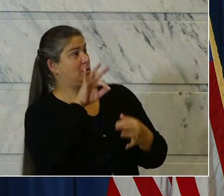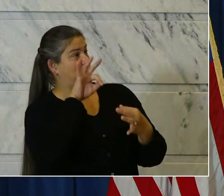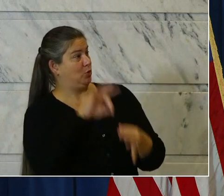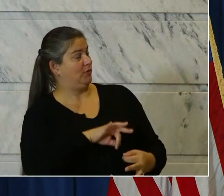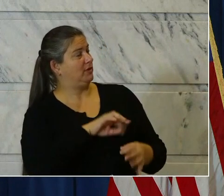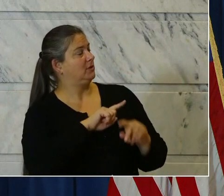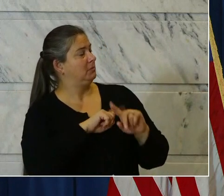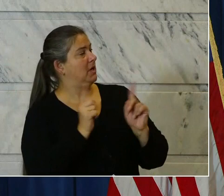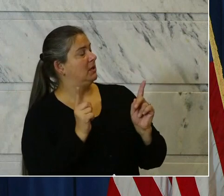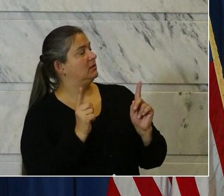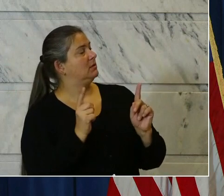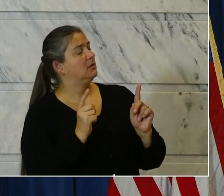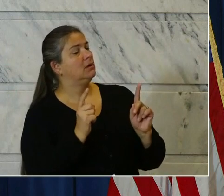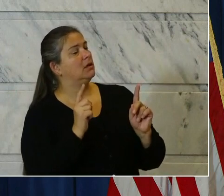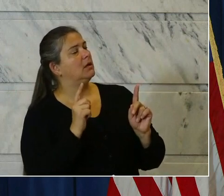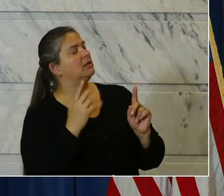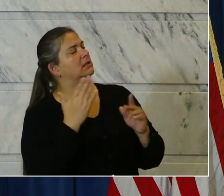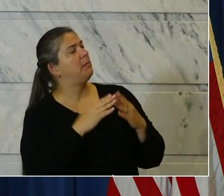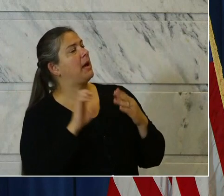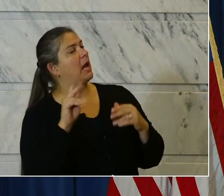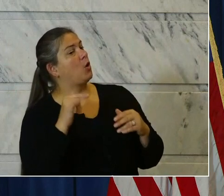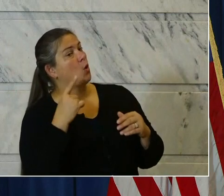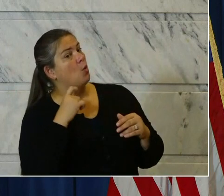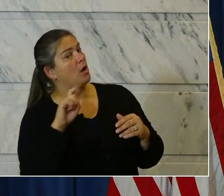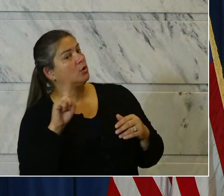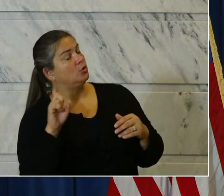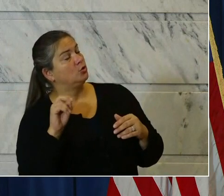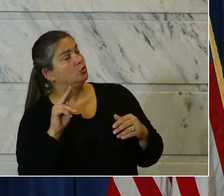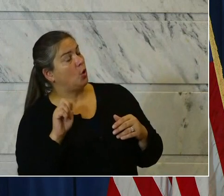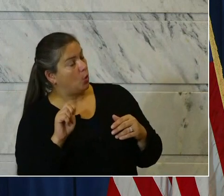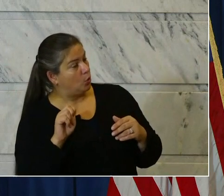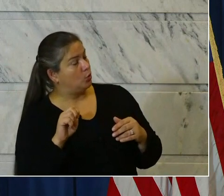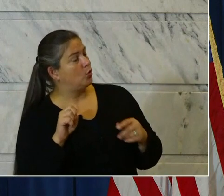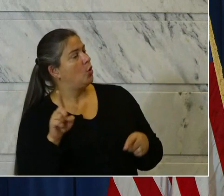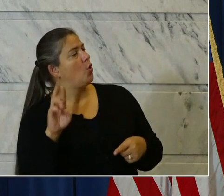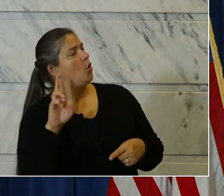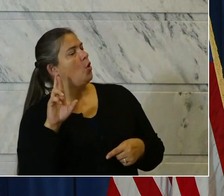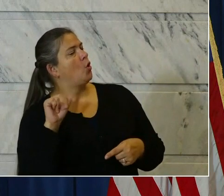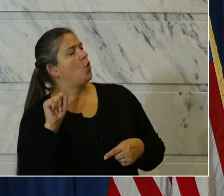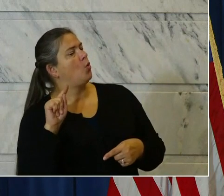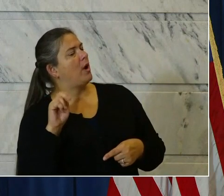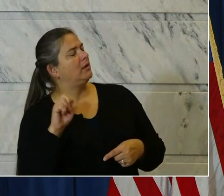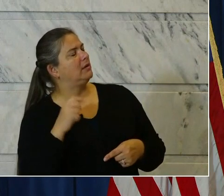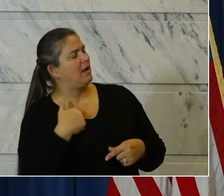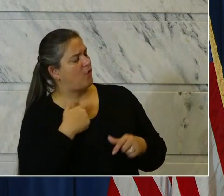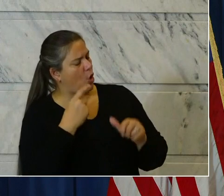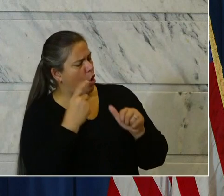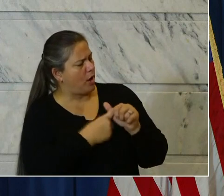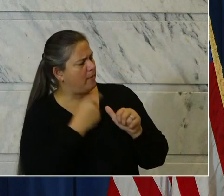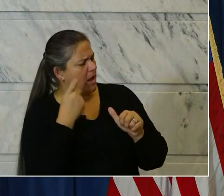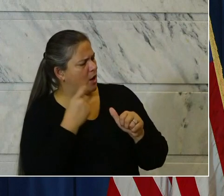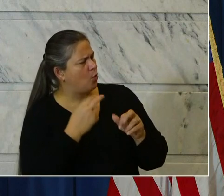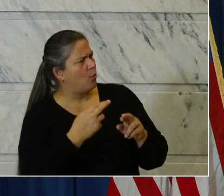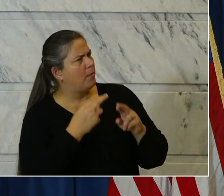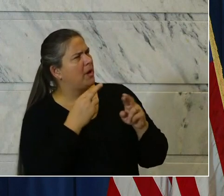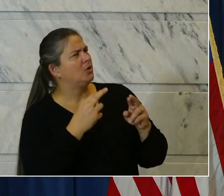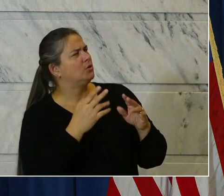NINETEEN ISN'T PERFECT BUT A LACK IN CANADA STATE DATA NOW EXPECT A COUNTY IN THE RED ZONE. IN TERMS OF IN RATES